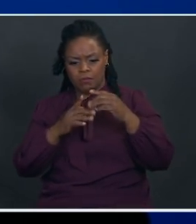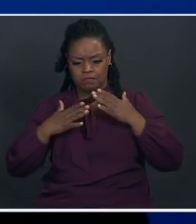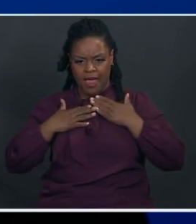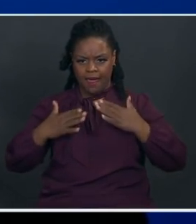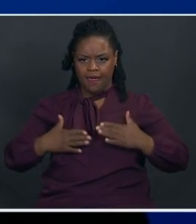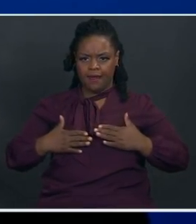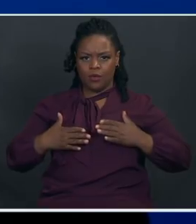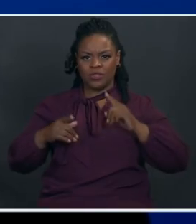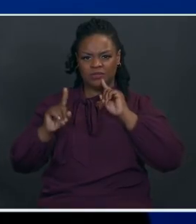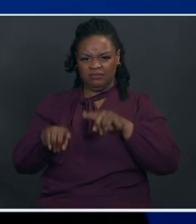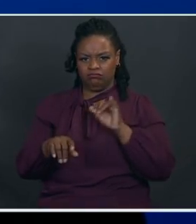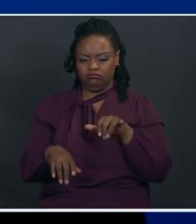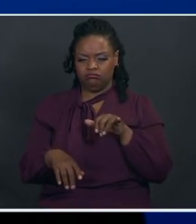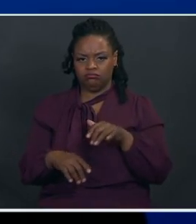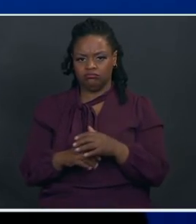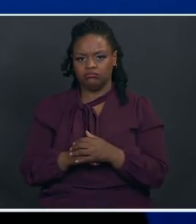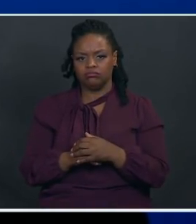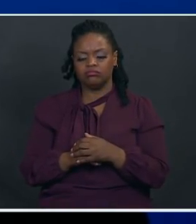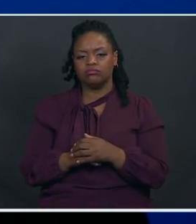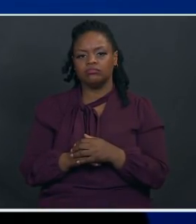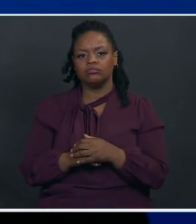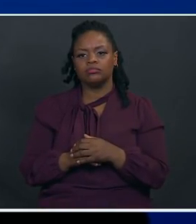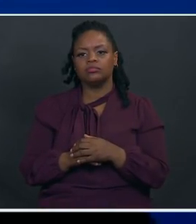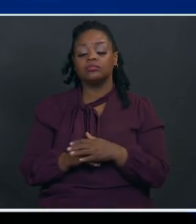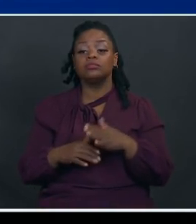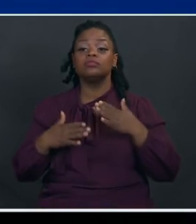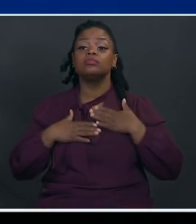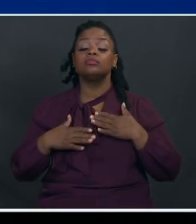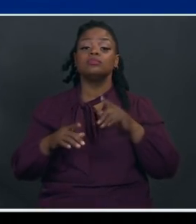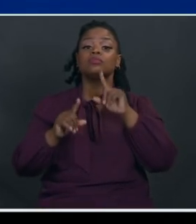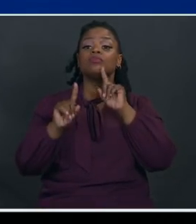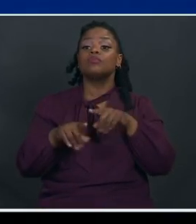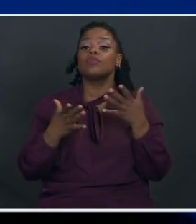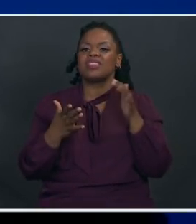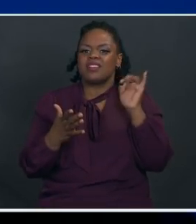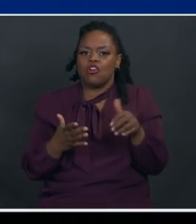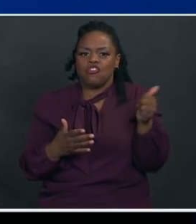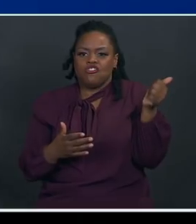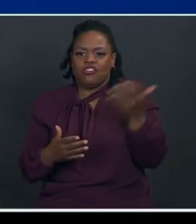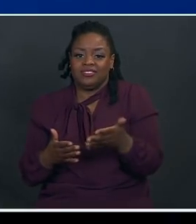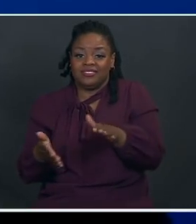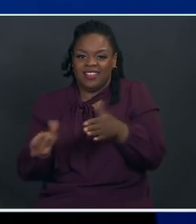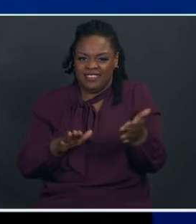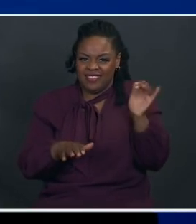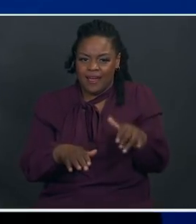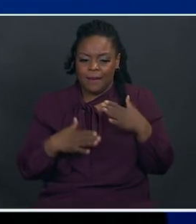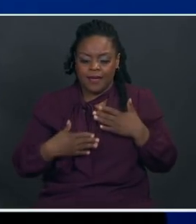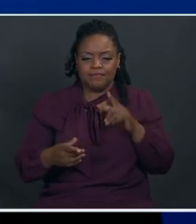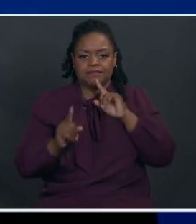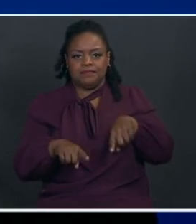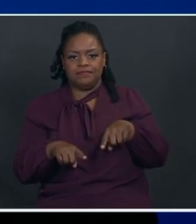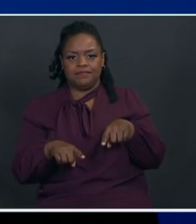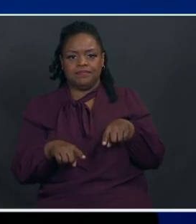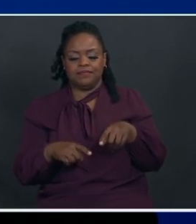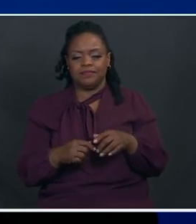and the cause of the morbidities and mortalities that we see with this particular disease.